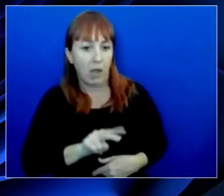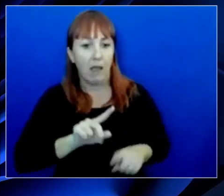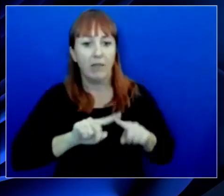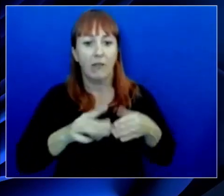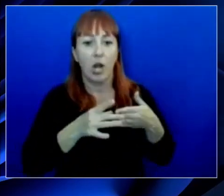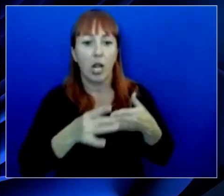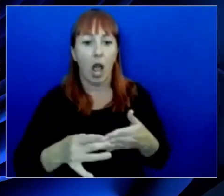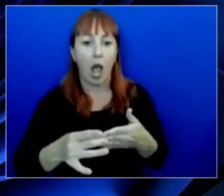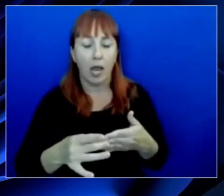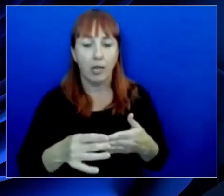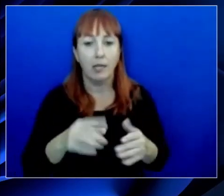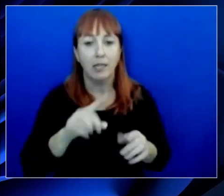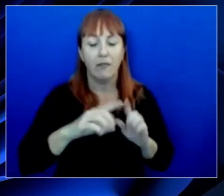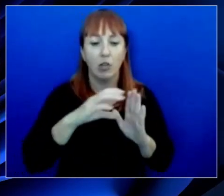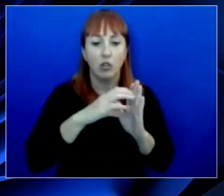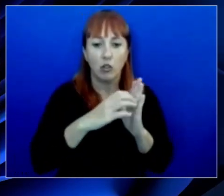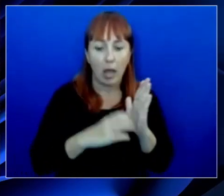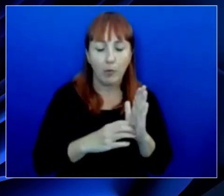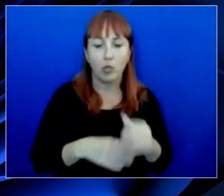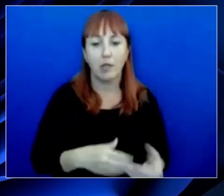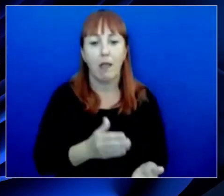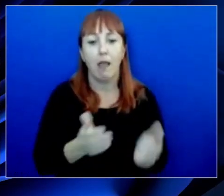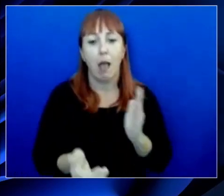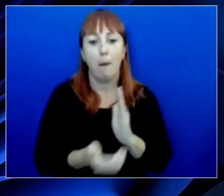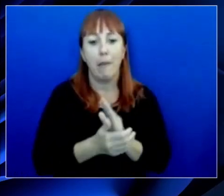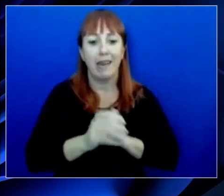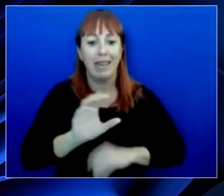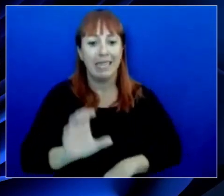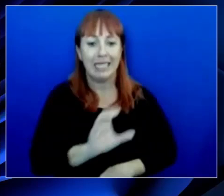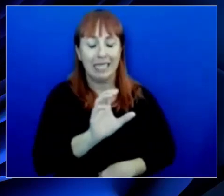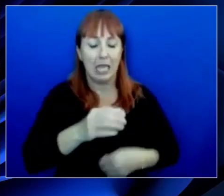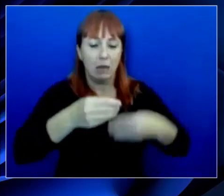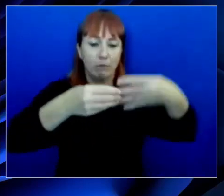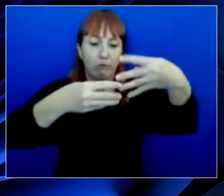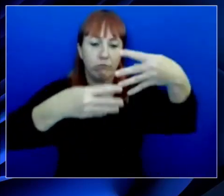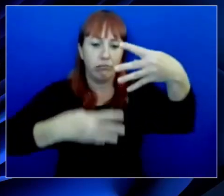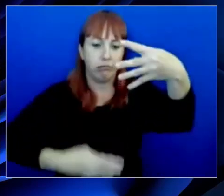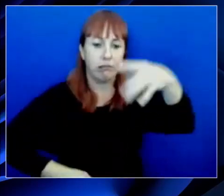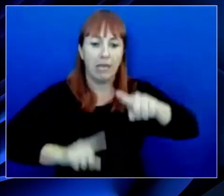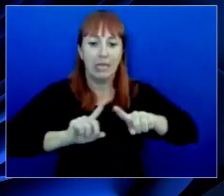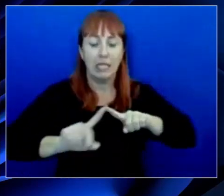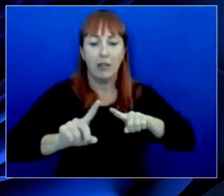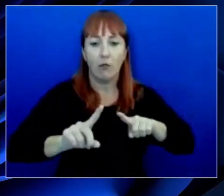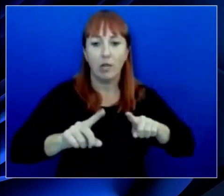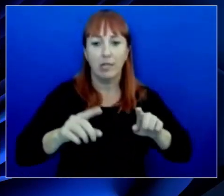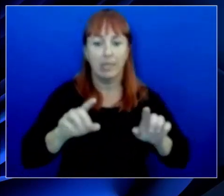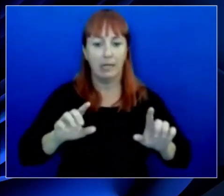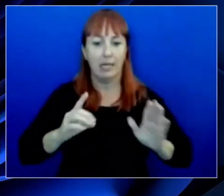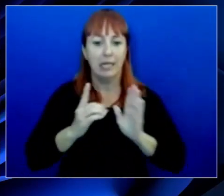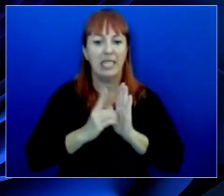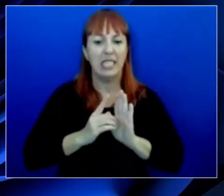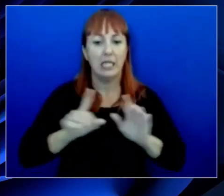where you can find out all of the information about Braille displays that are currently supported in narrator.